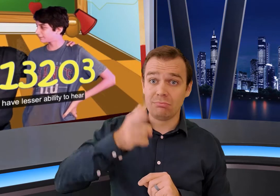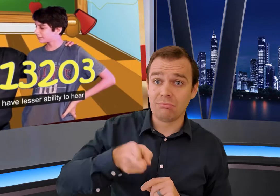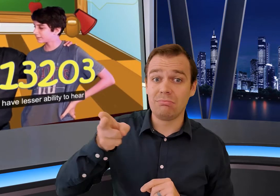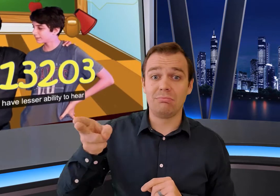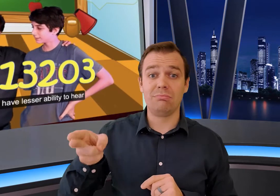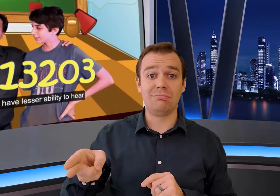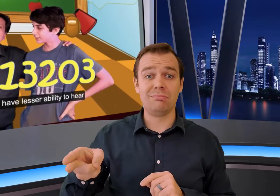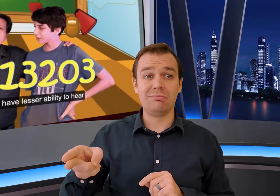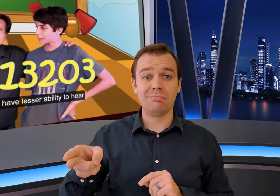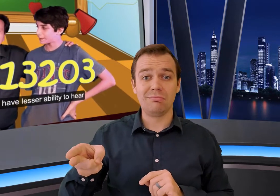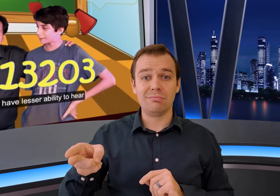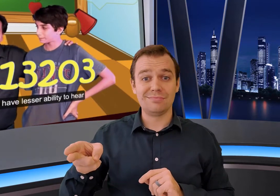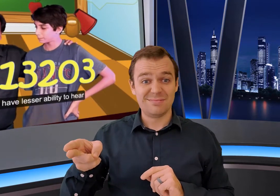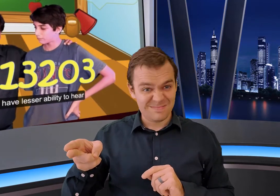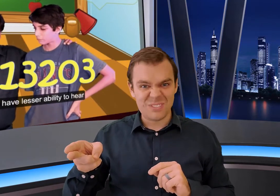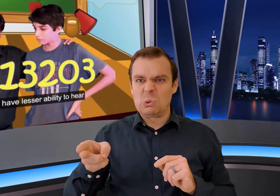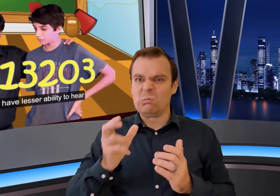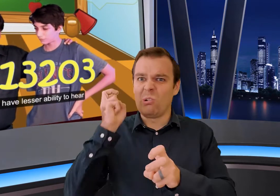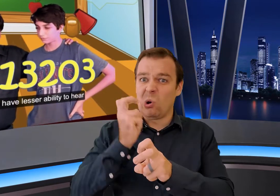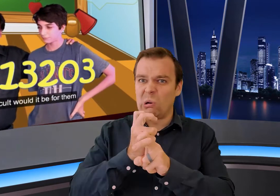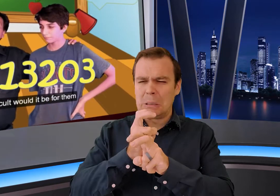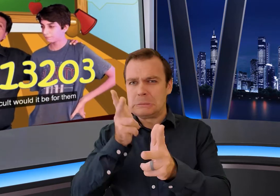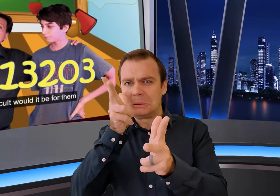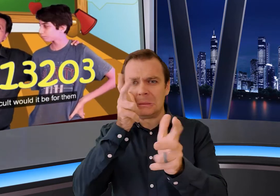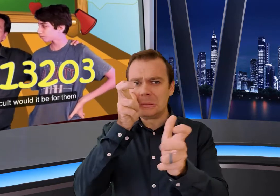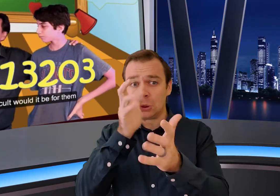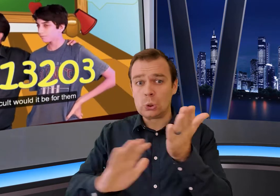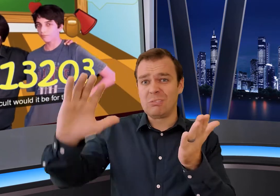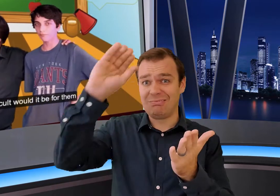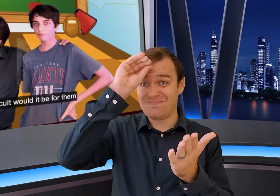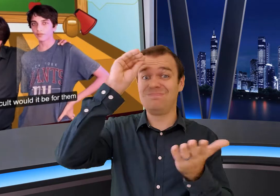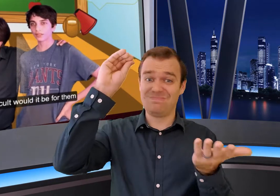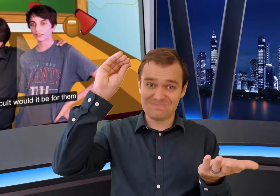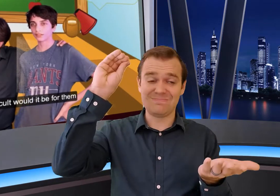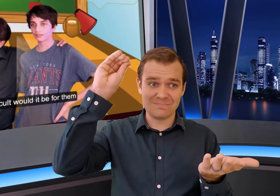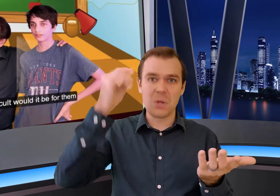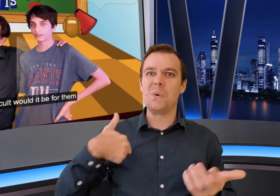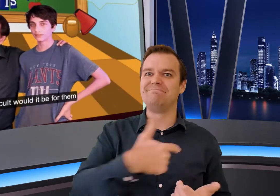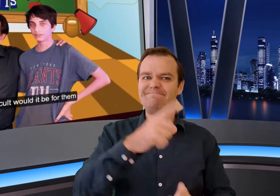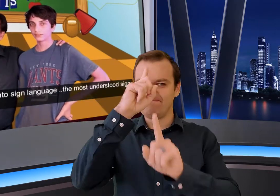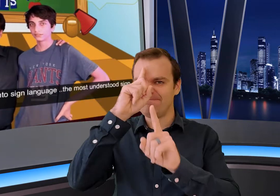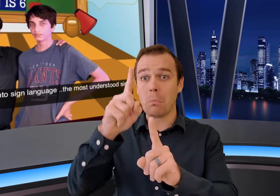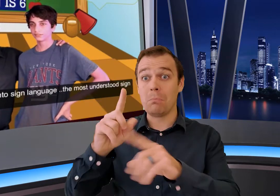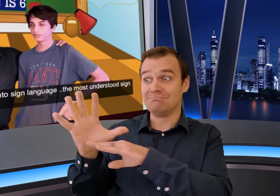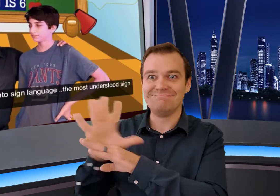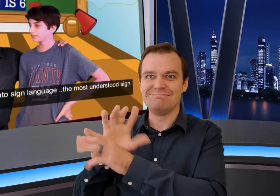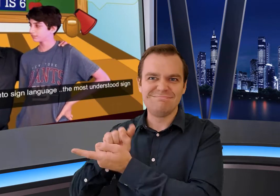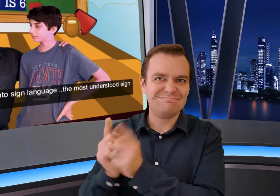think of the people who have lesser ability to hear how much more difficult would it be for them